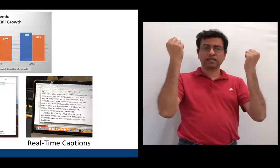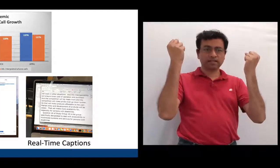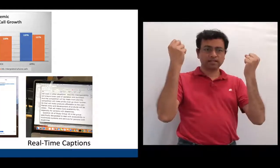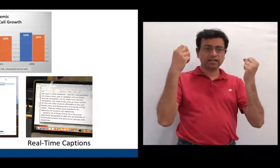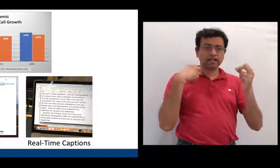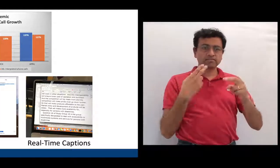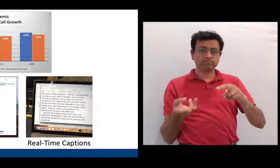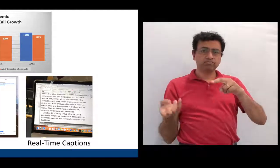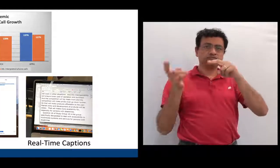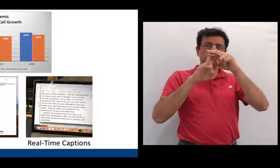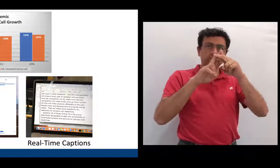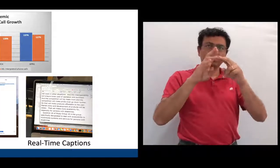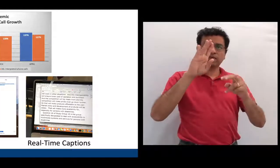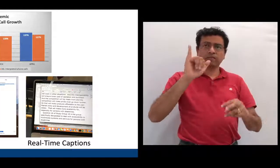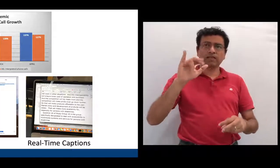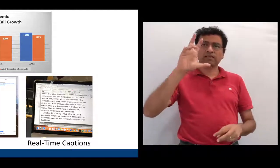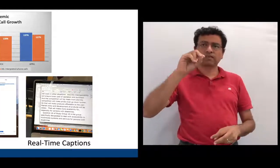since this all started.